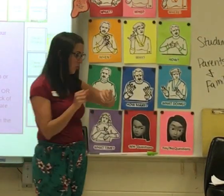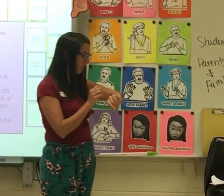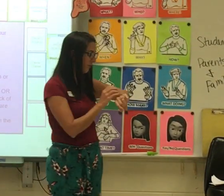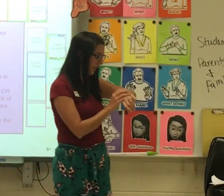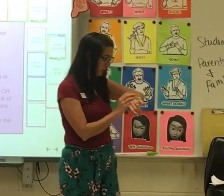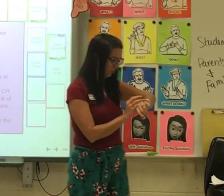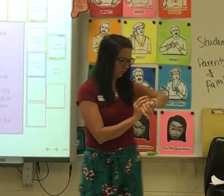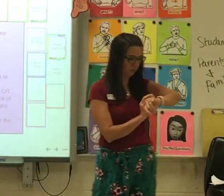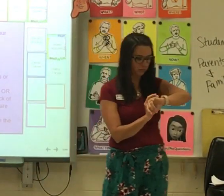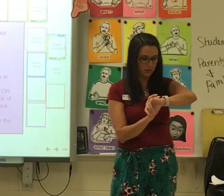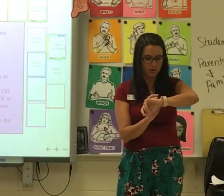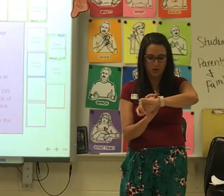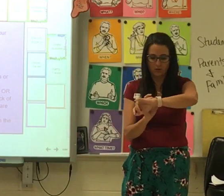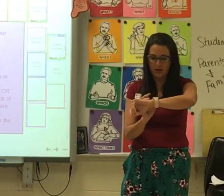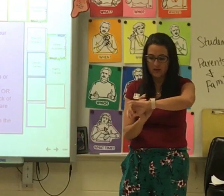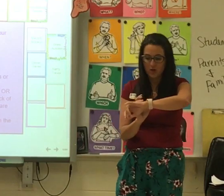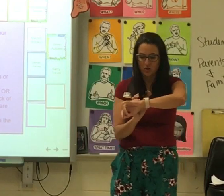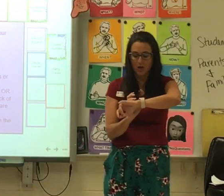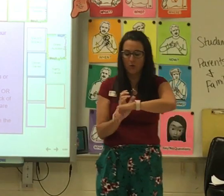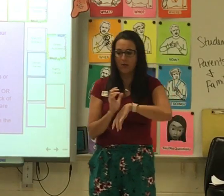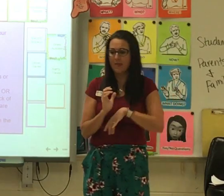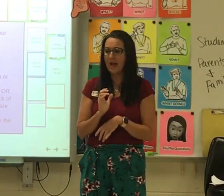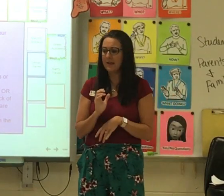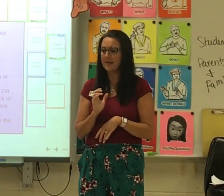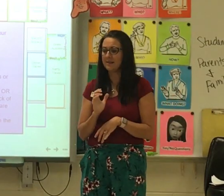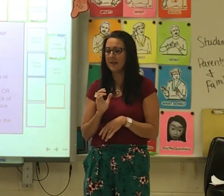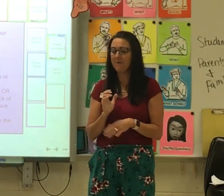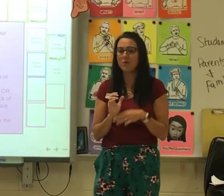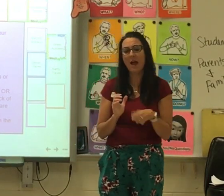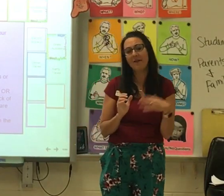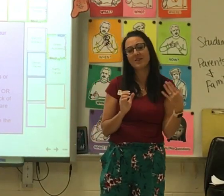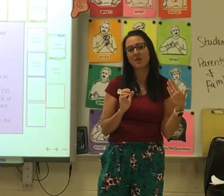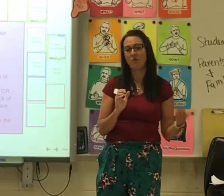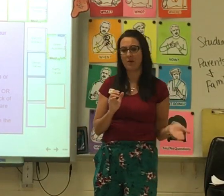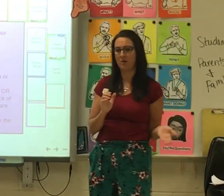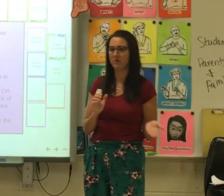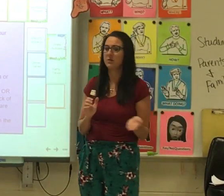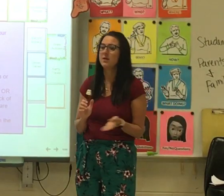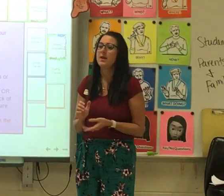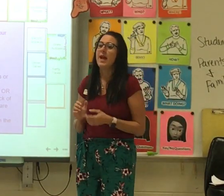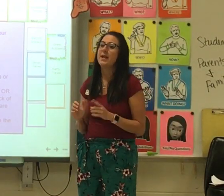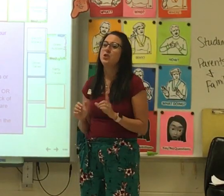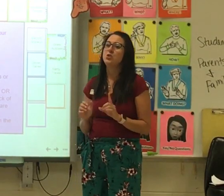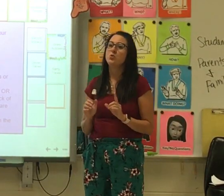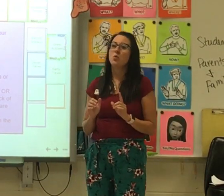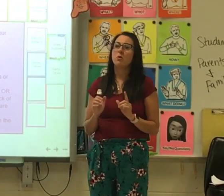your phone okay so that is if you have a cellphone and you